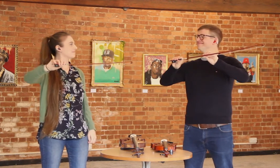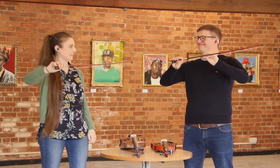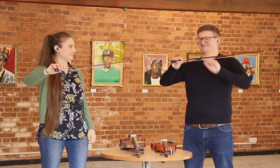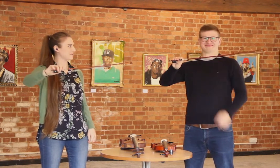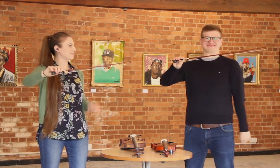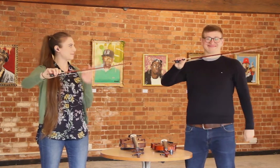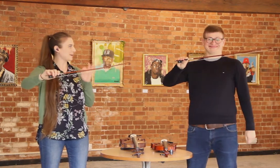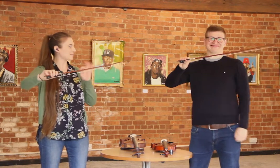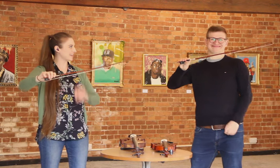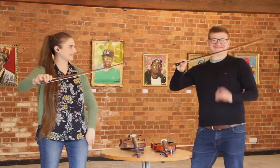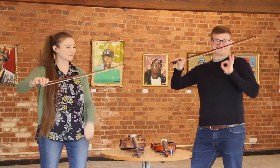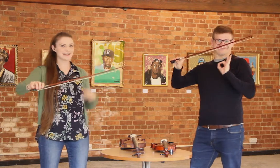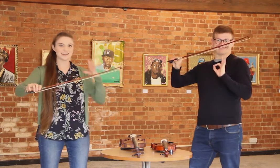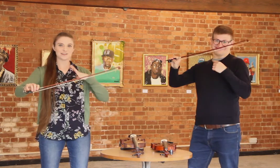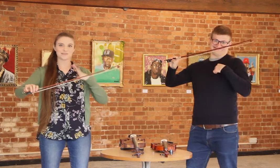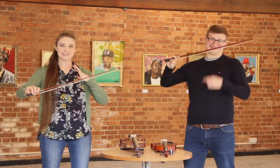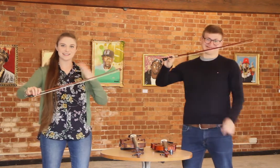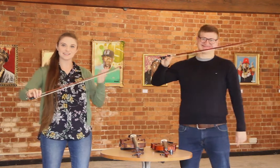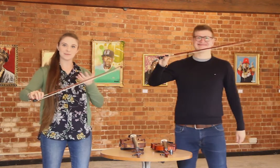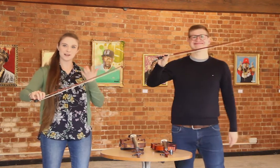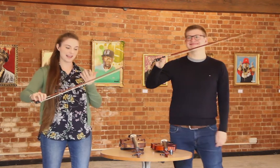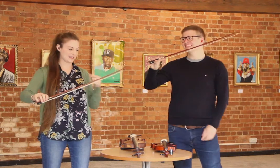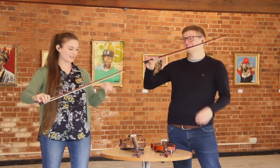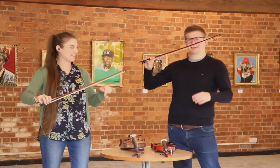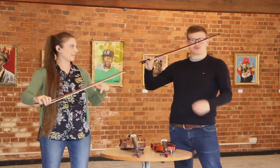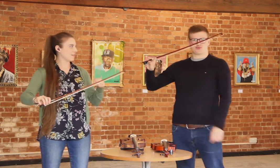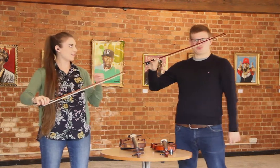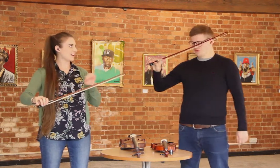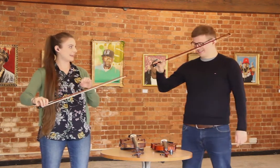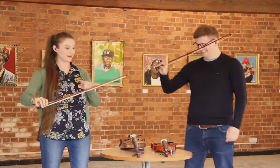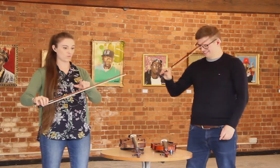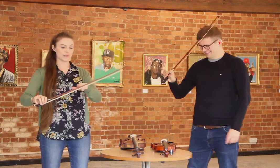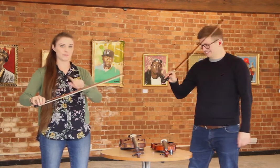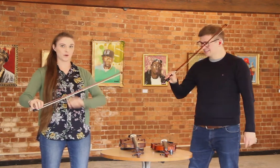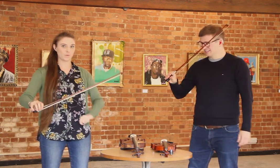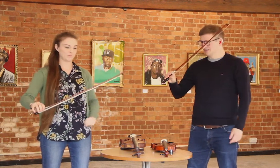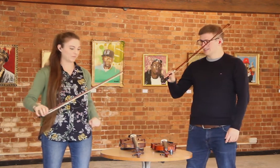That’s it. Perfect! Now you’re ready to play the violin with the bow